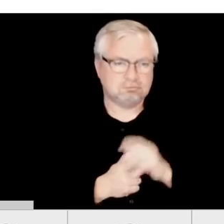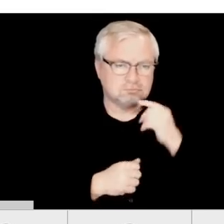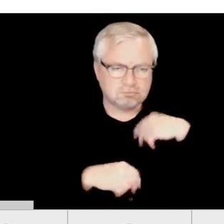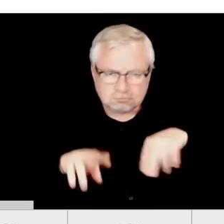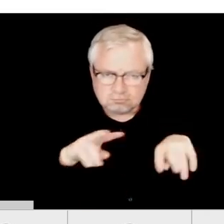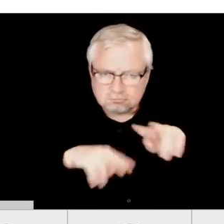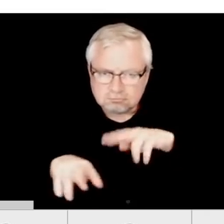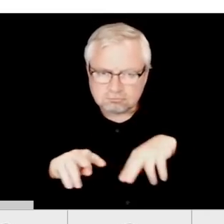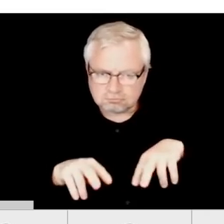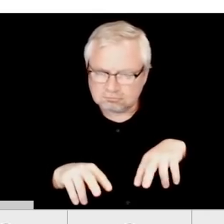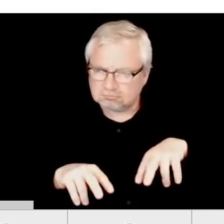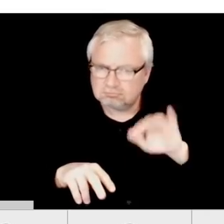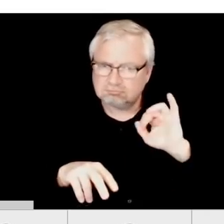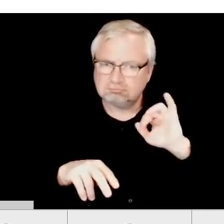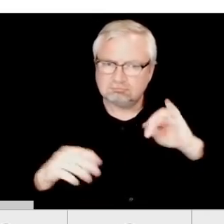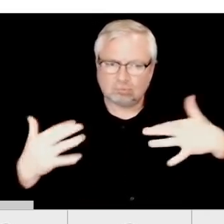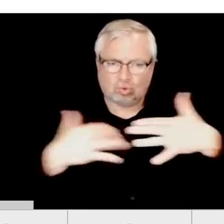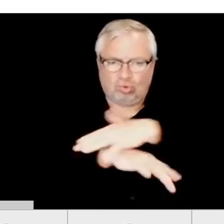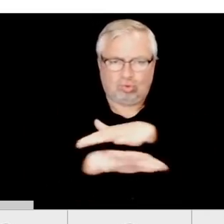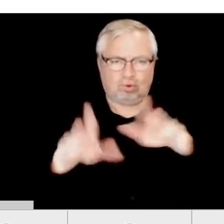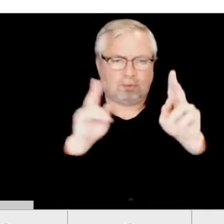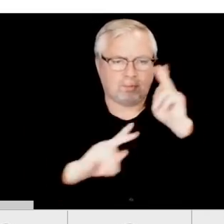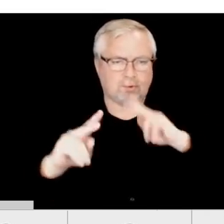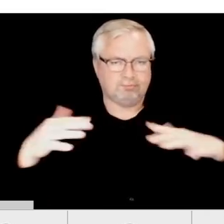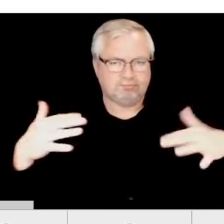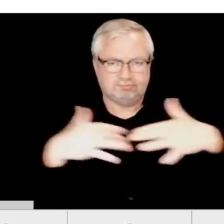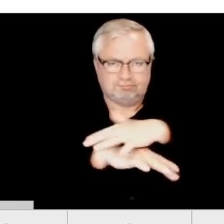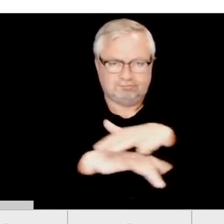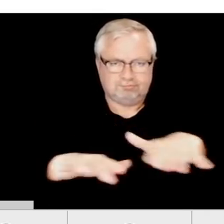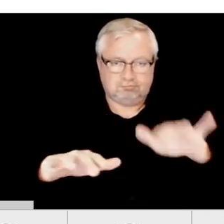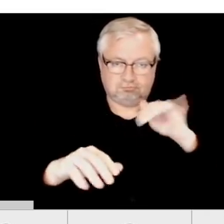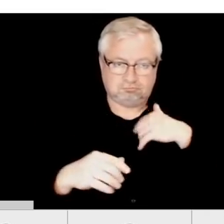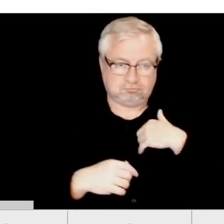than we had assumed, more individuals -- the disease is spread